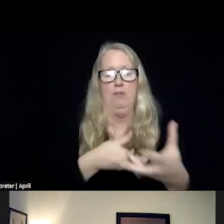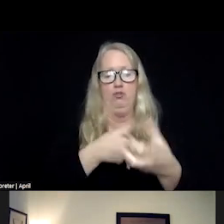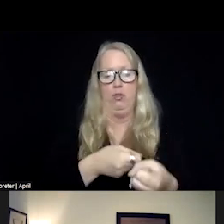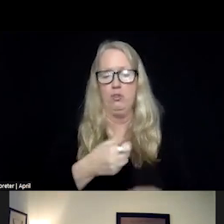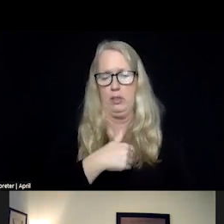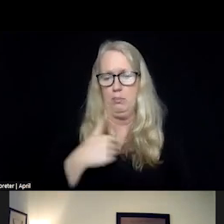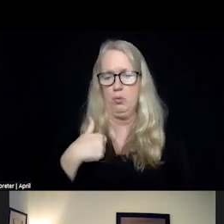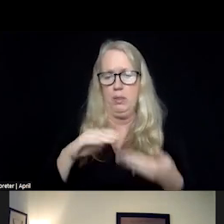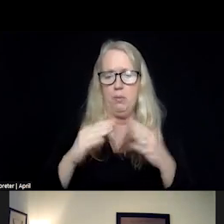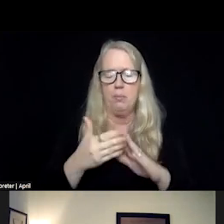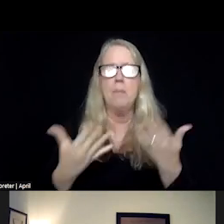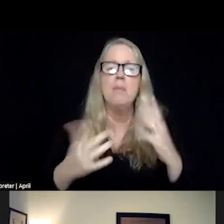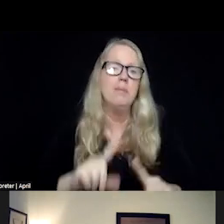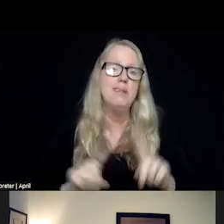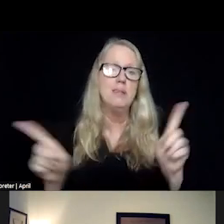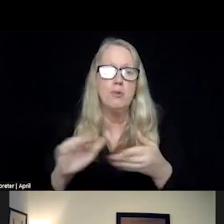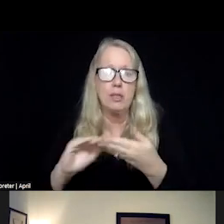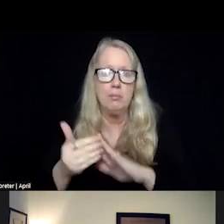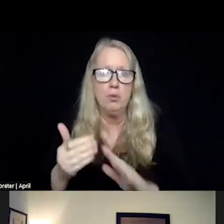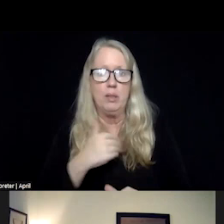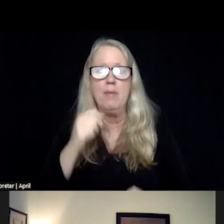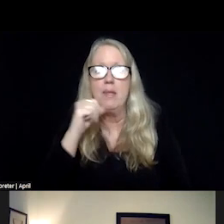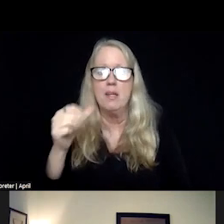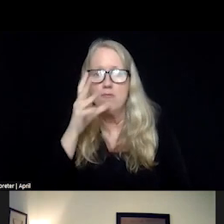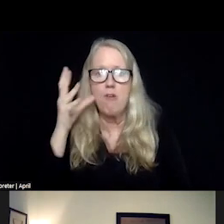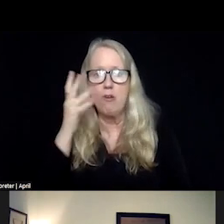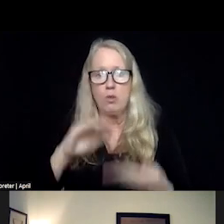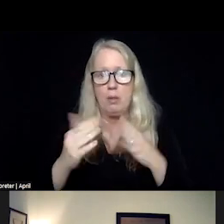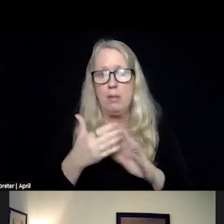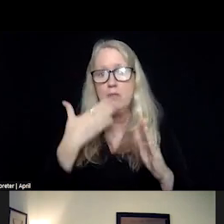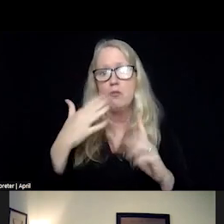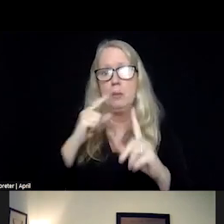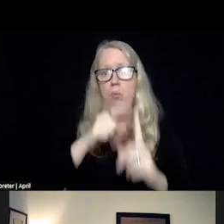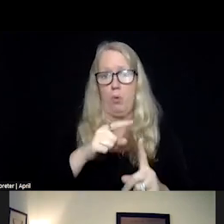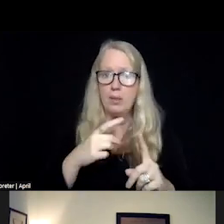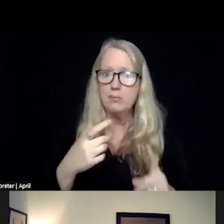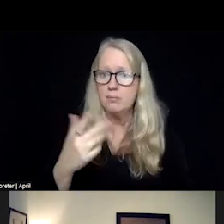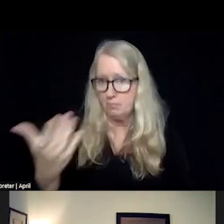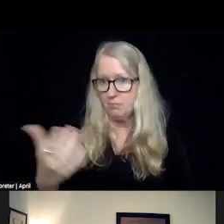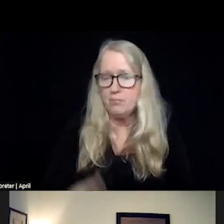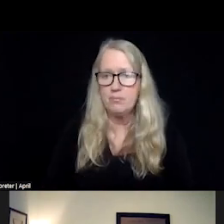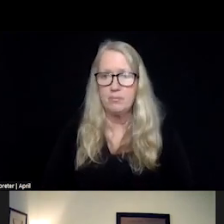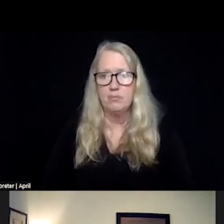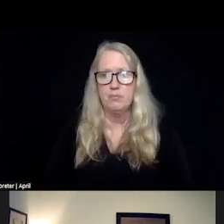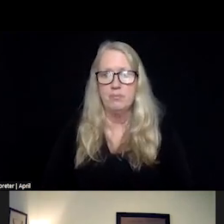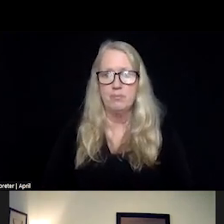MAYBE DIFFERENT COMMUNITY PARTNERS THAN YOU WOULD IN A NON-RURAL COMMUNITY IS A GOOD POINT. IVORY, PLEASE.